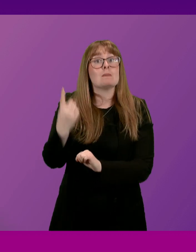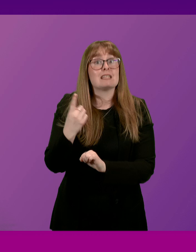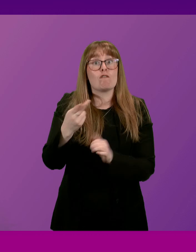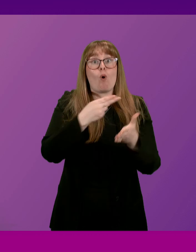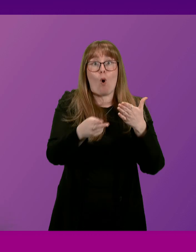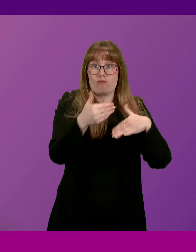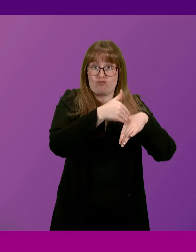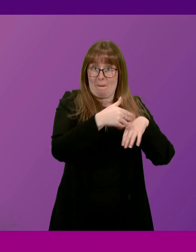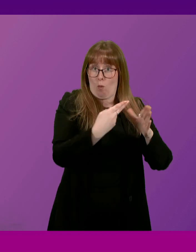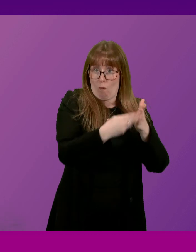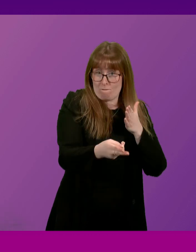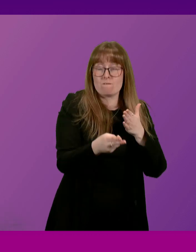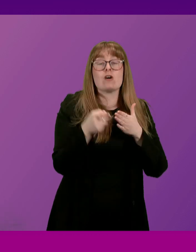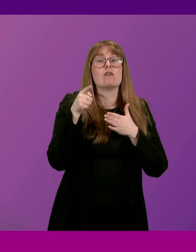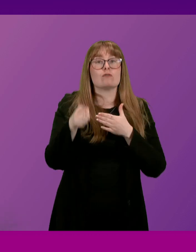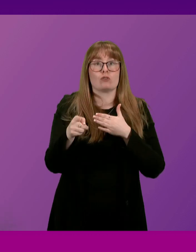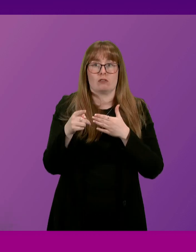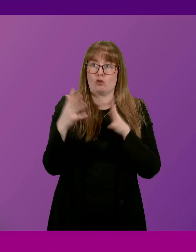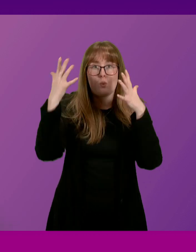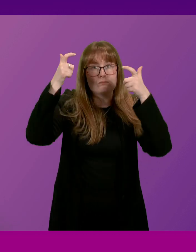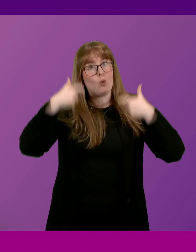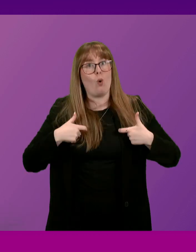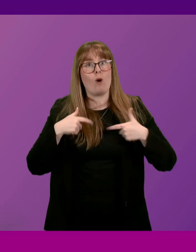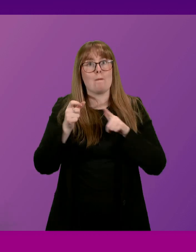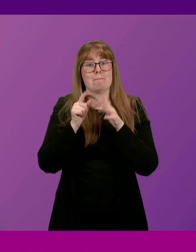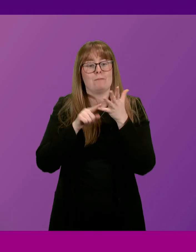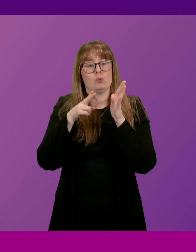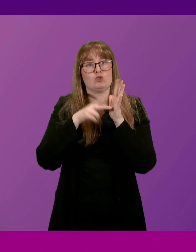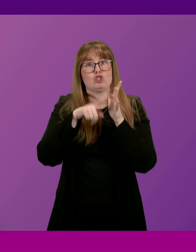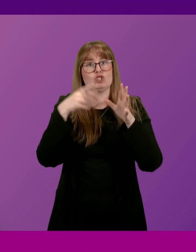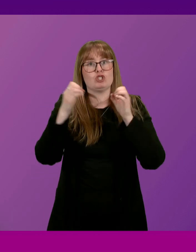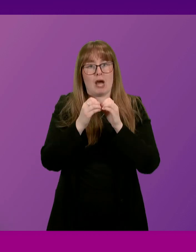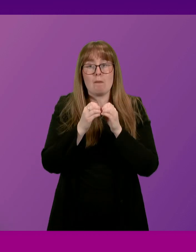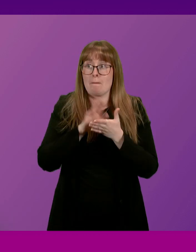charges at the district and sessions court in the Punjab, giving the family hope. What discussions